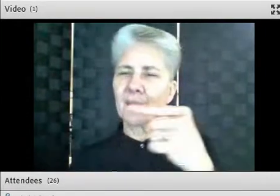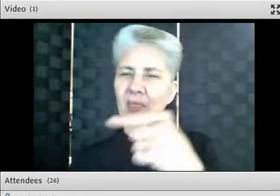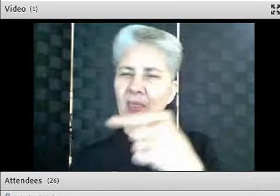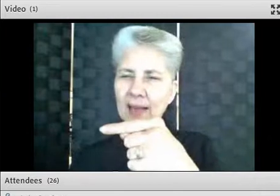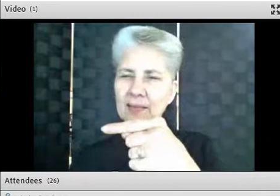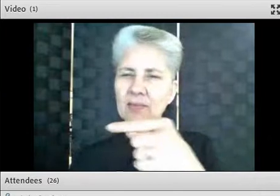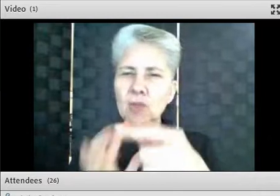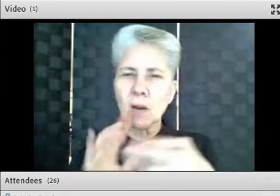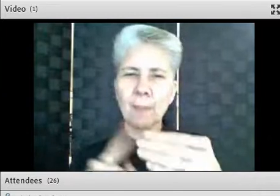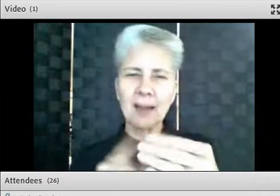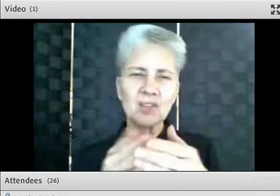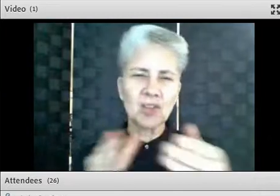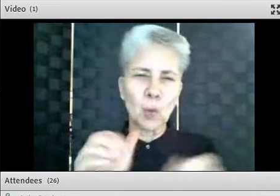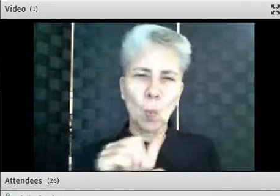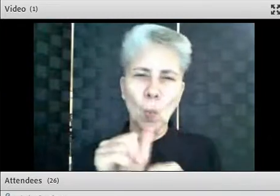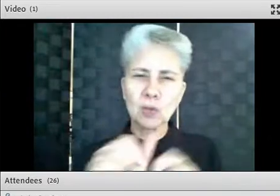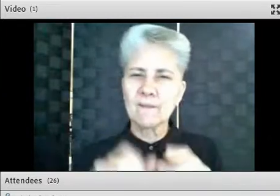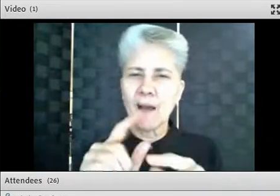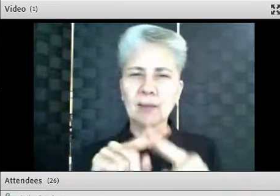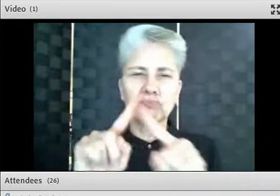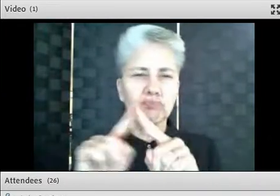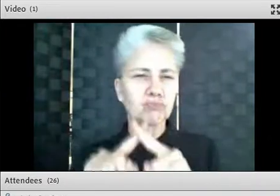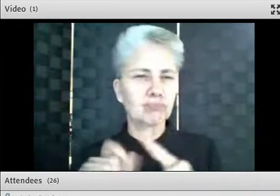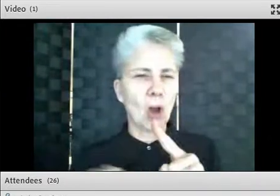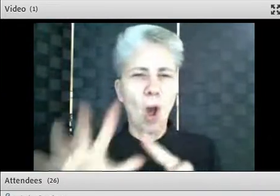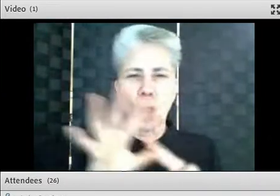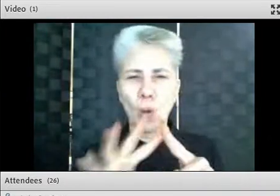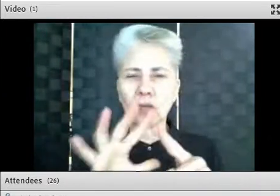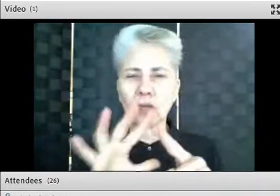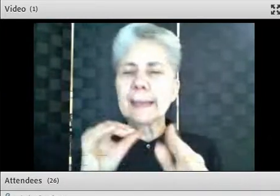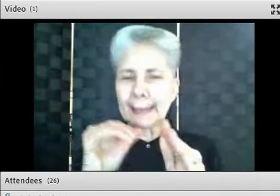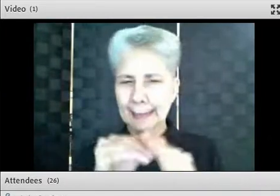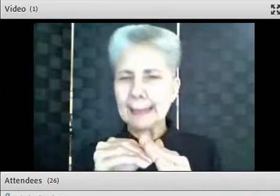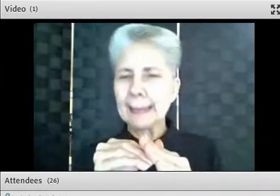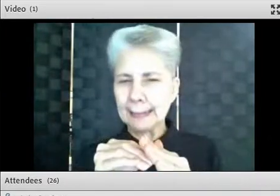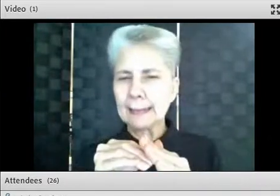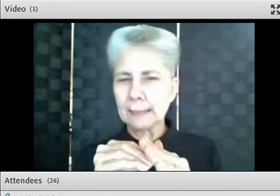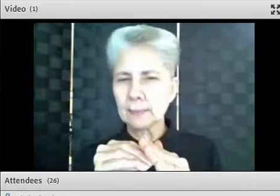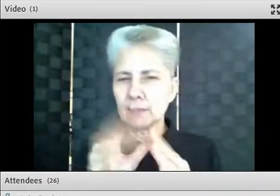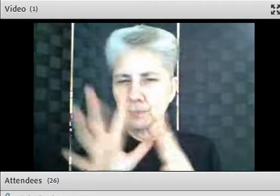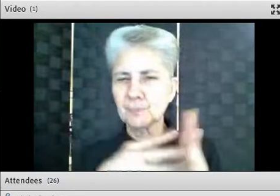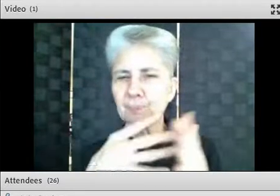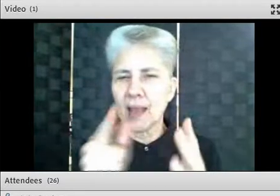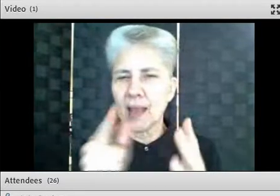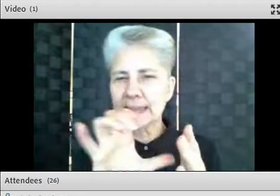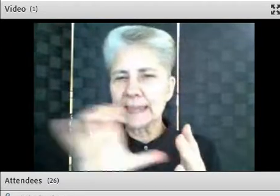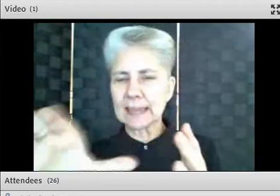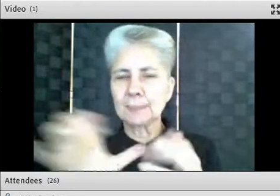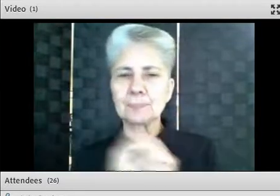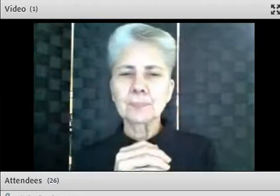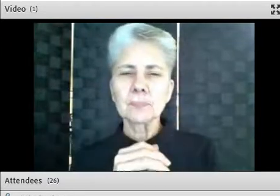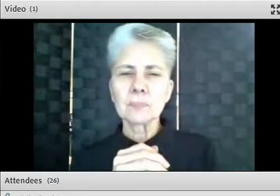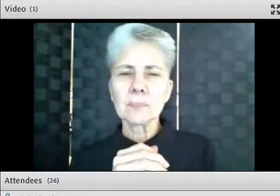so, here, just, this is what I was talking about because general works you're going to find all over the place within LCC, okay,